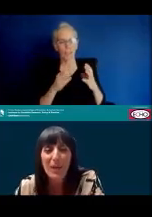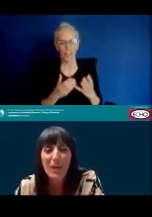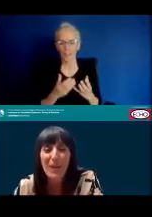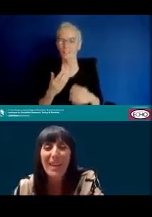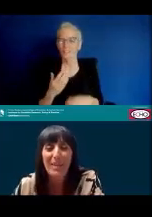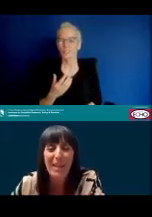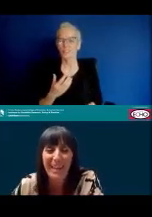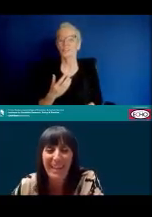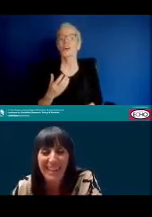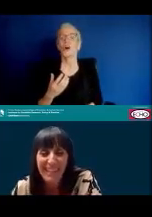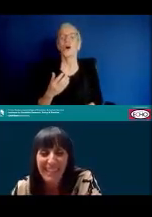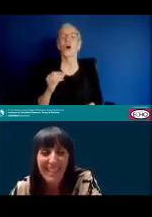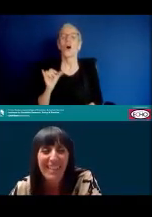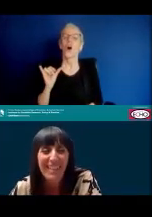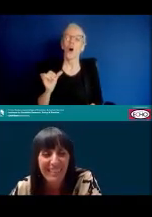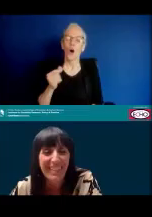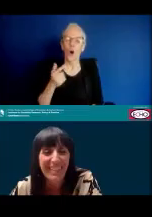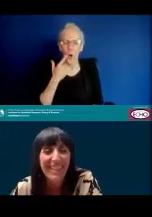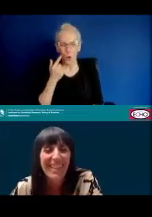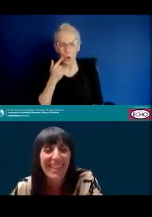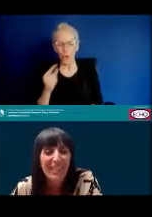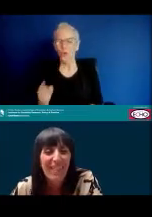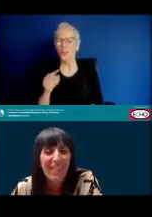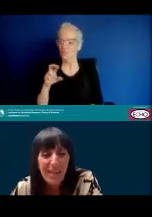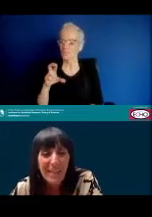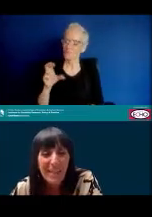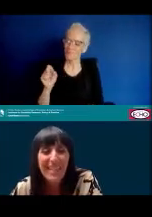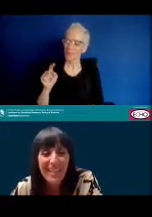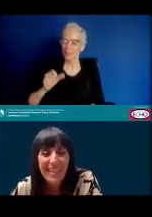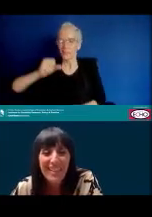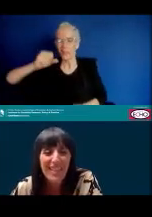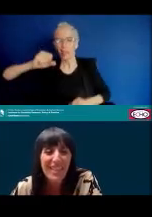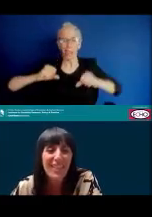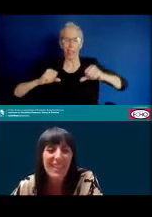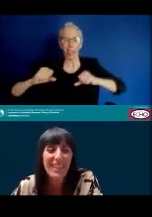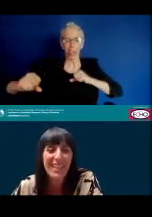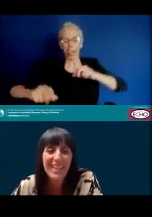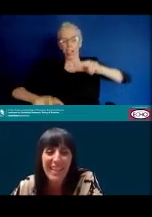okay, I like that one. My hobby is theater, so getting into